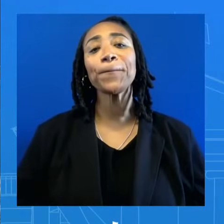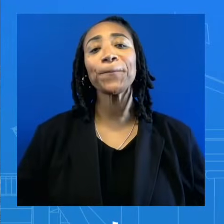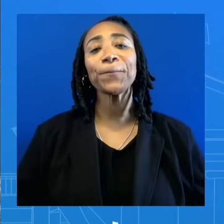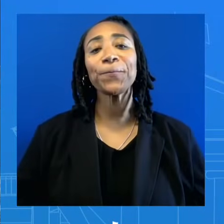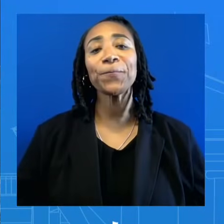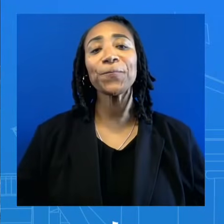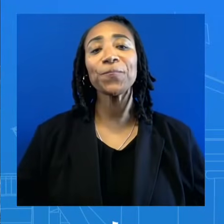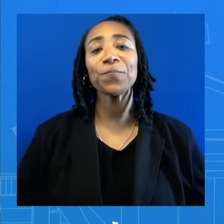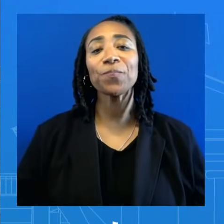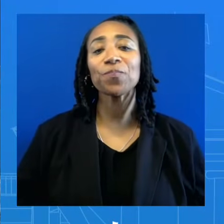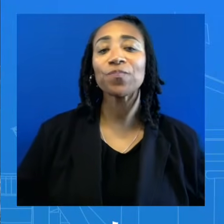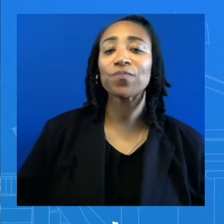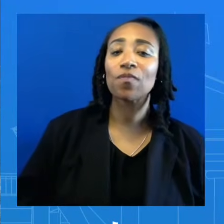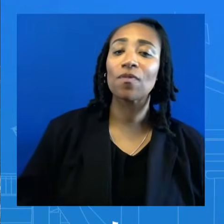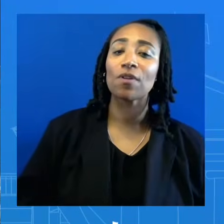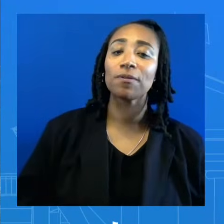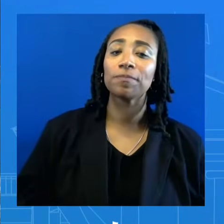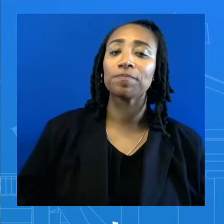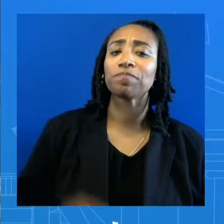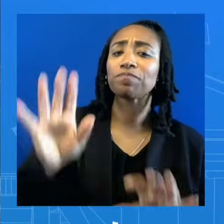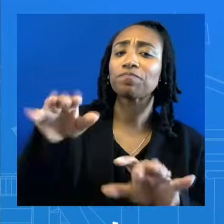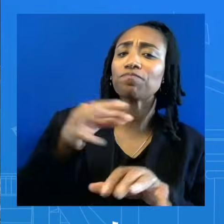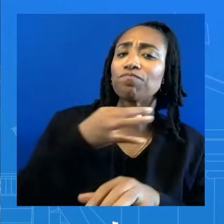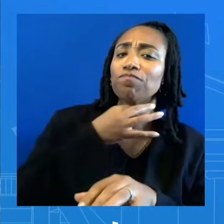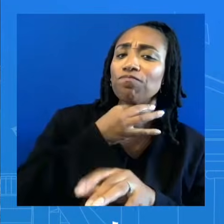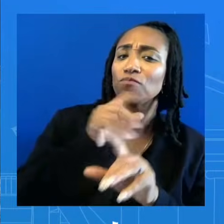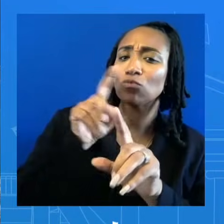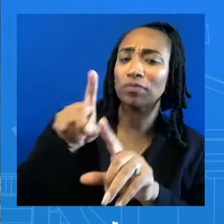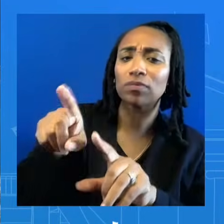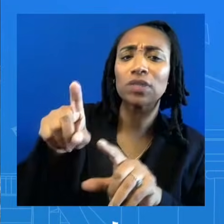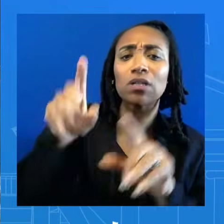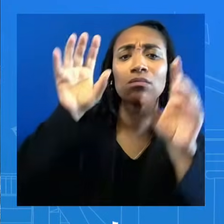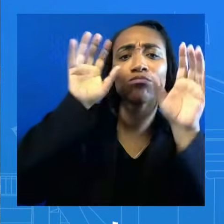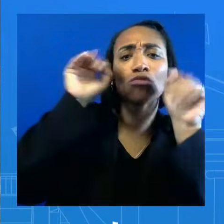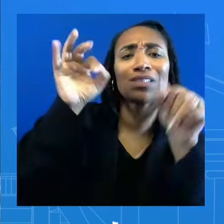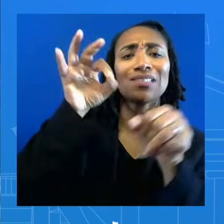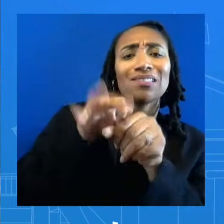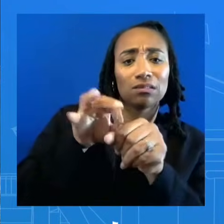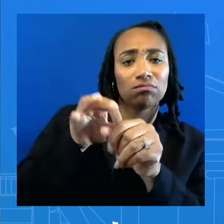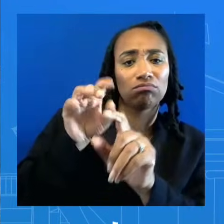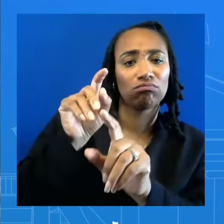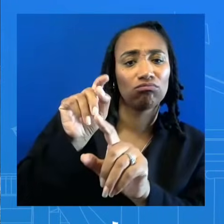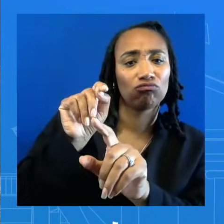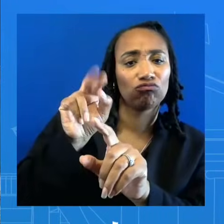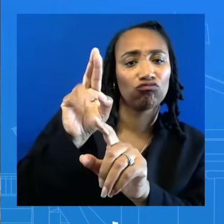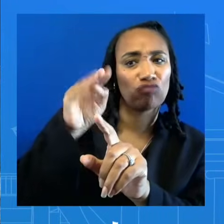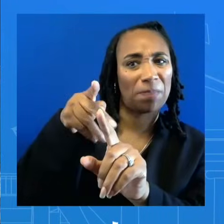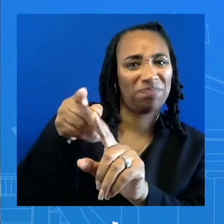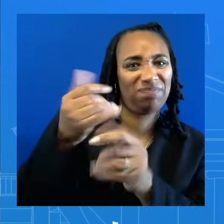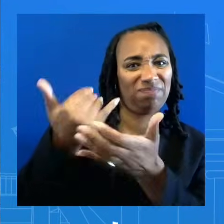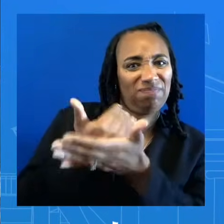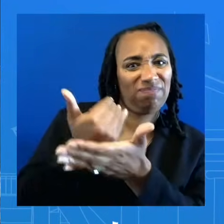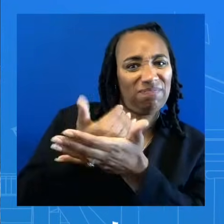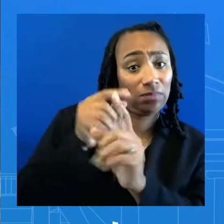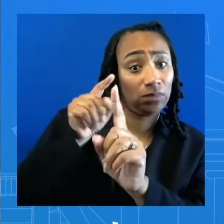you yourself have talked about wanting a competitive relationship that doesn't have conflict -- like you said, "a better relationship now than four years ago with China."